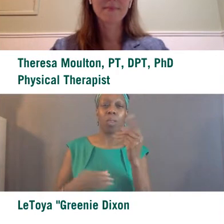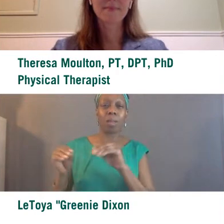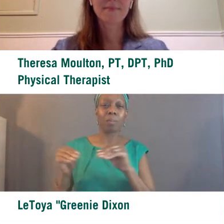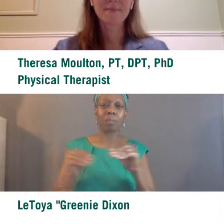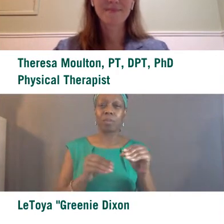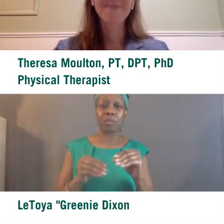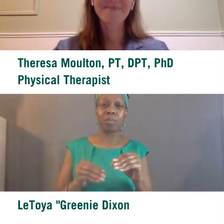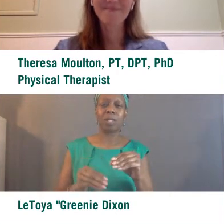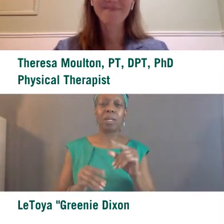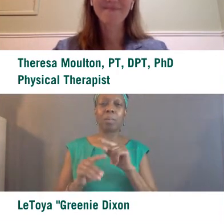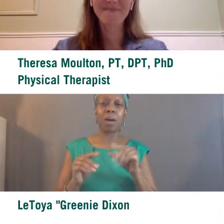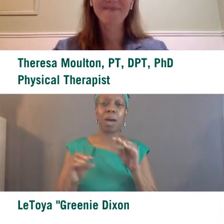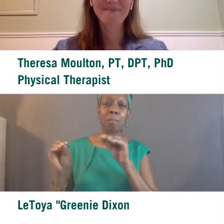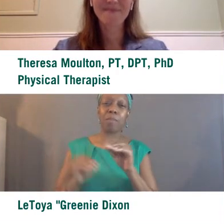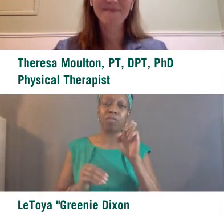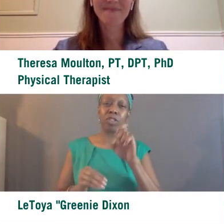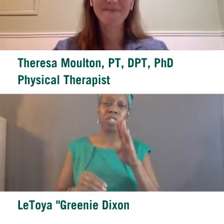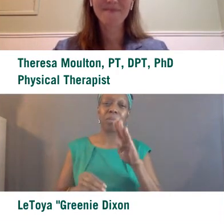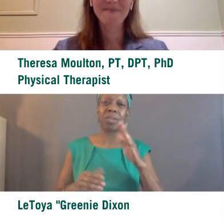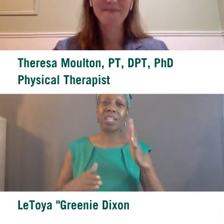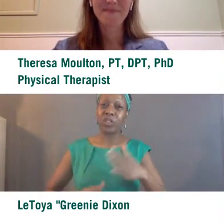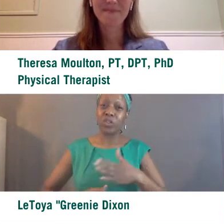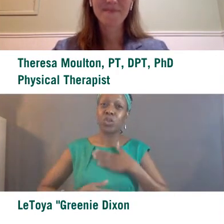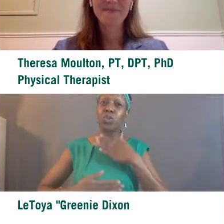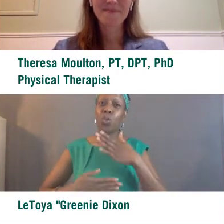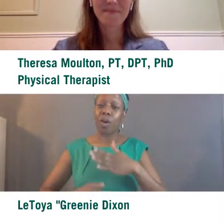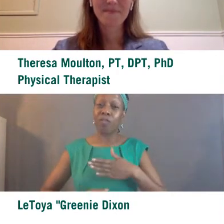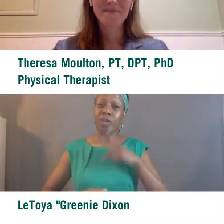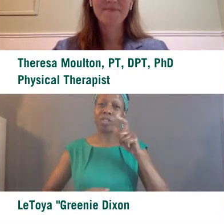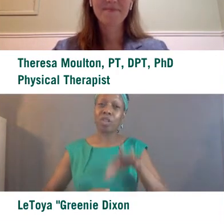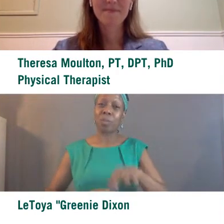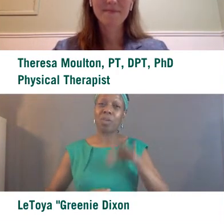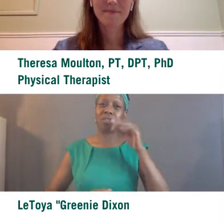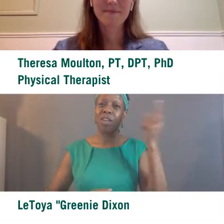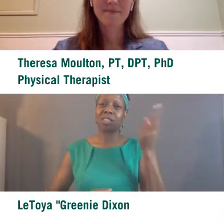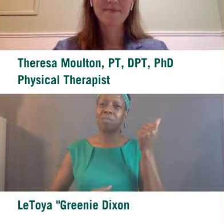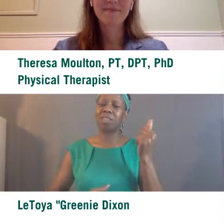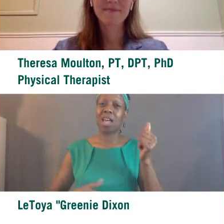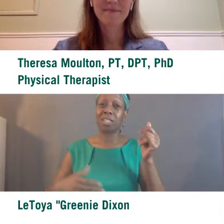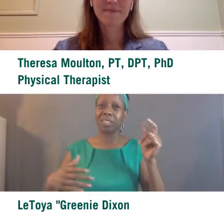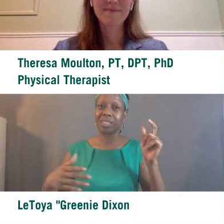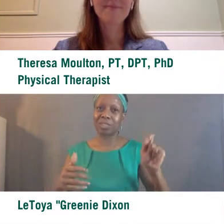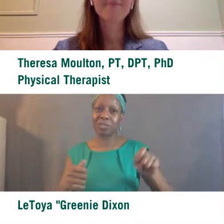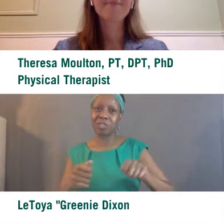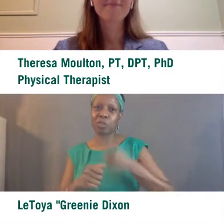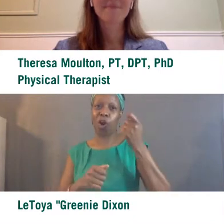So you have to find something that sort of... It's like spark joy with your movement.